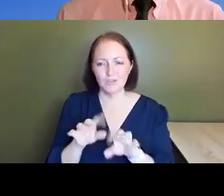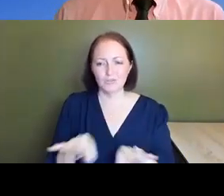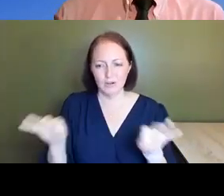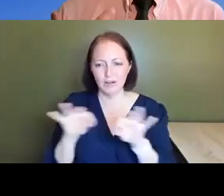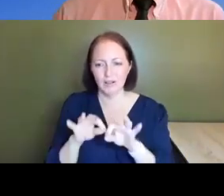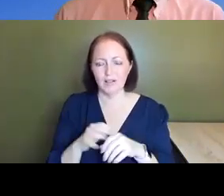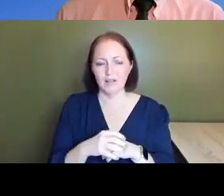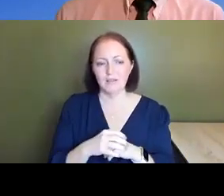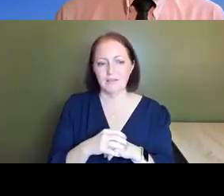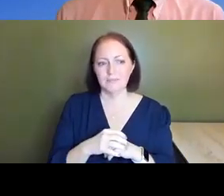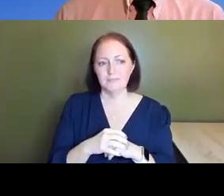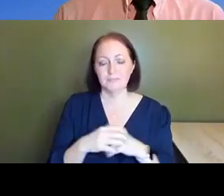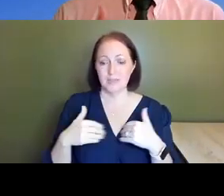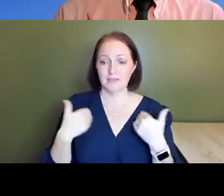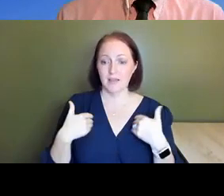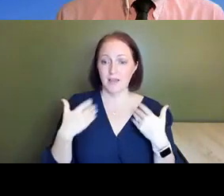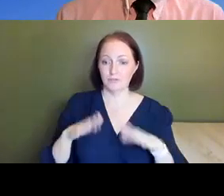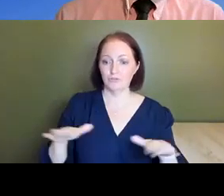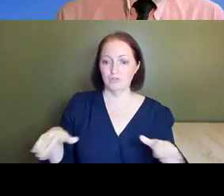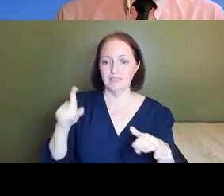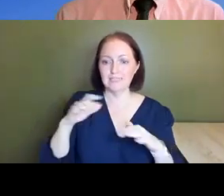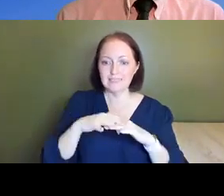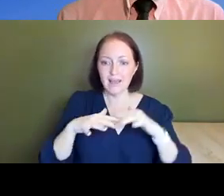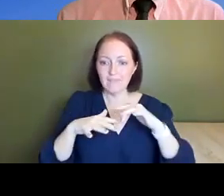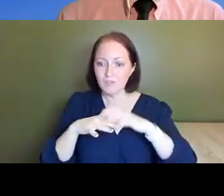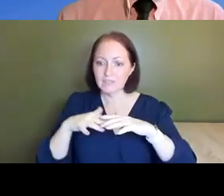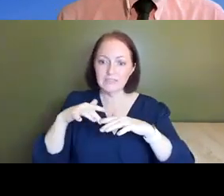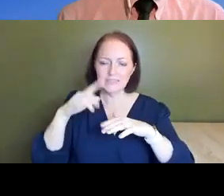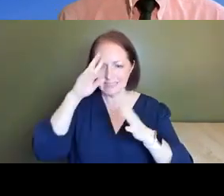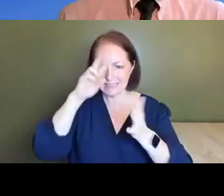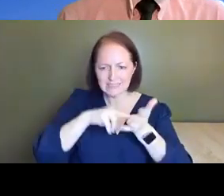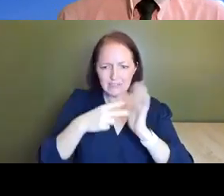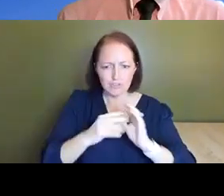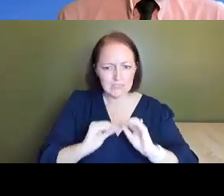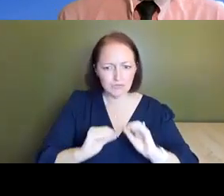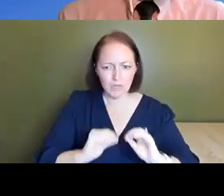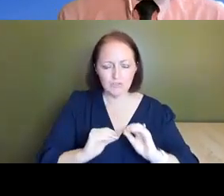Young children needs scaffolded intentional instruction that is embedded into playful